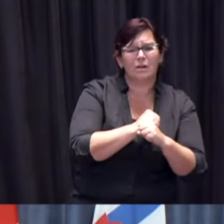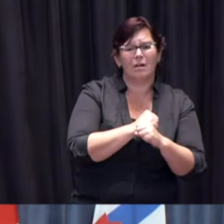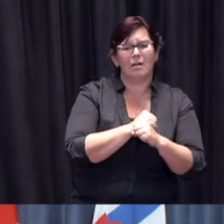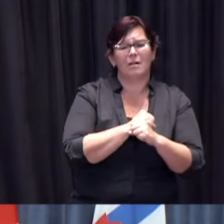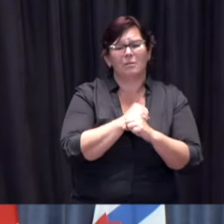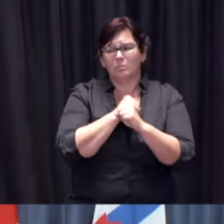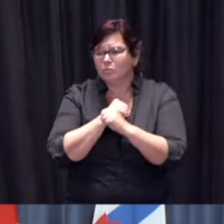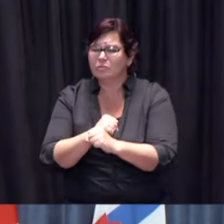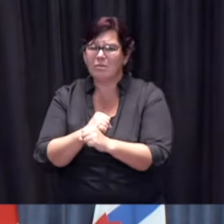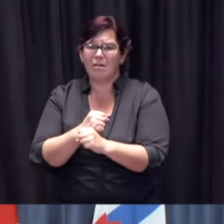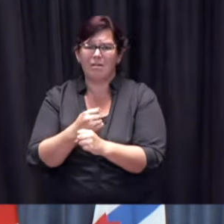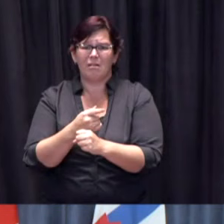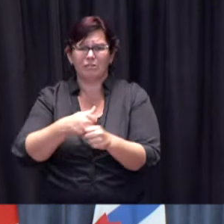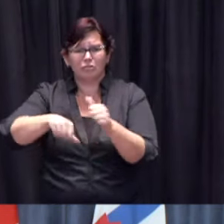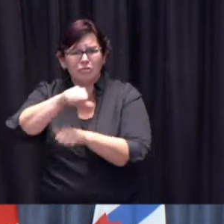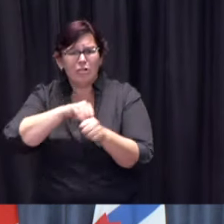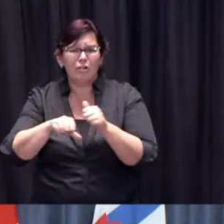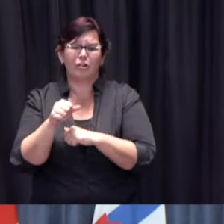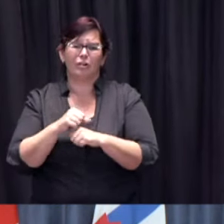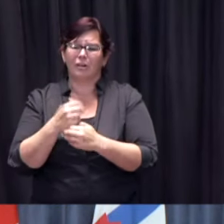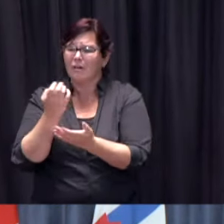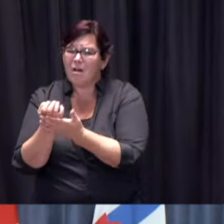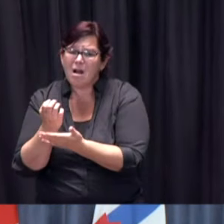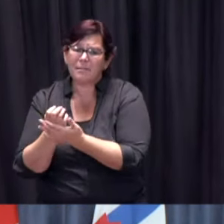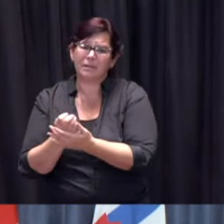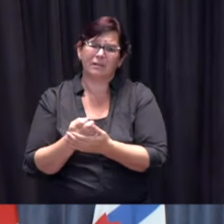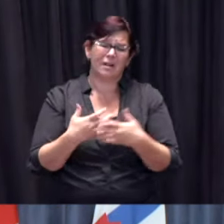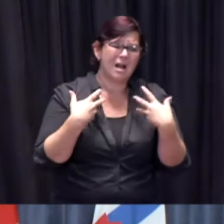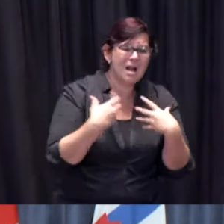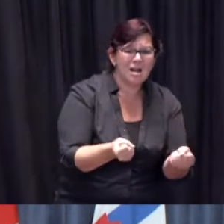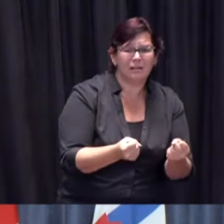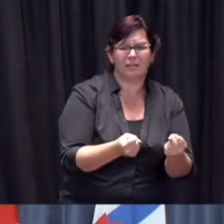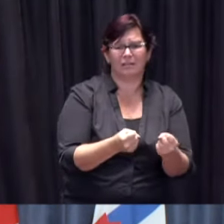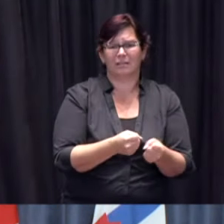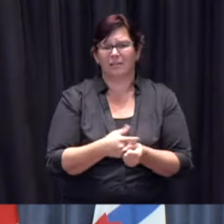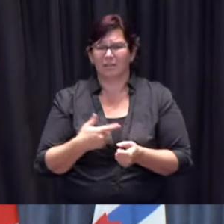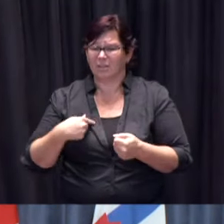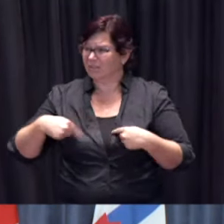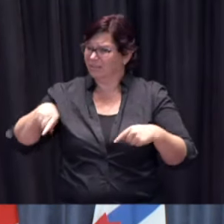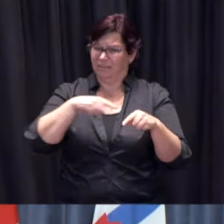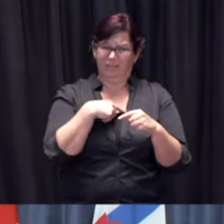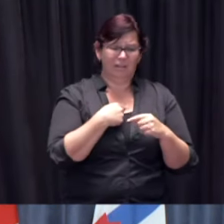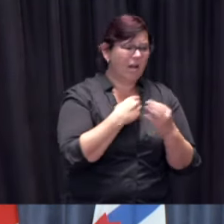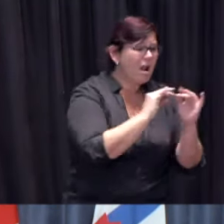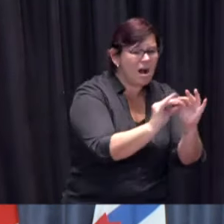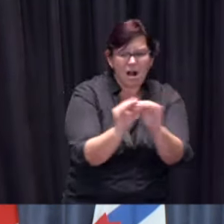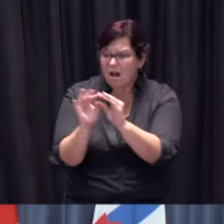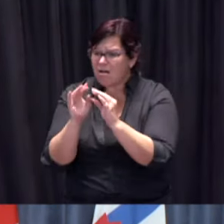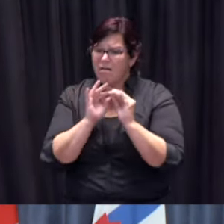Through my countless discussions with the business community, I know that the vast majority of businesses